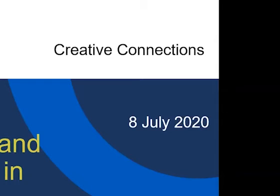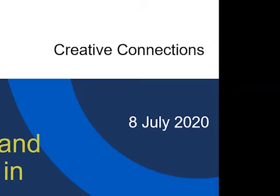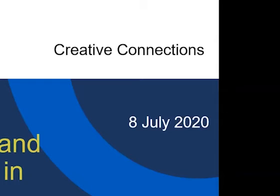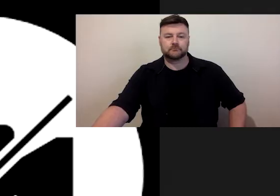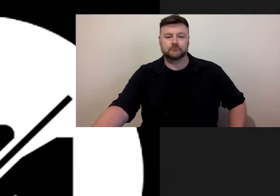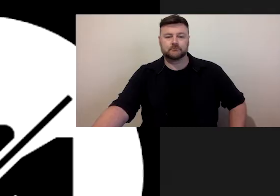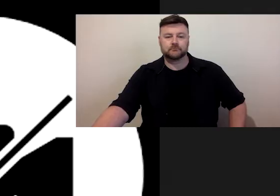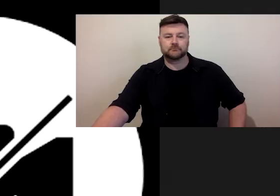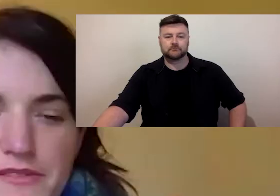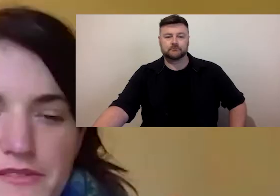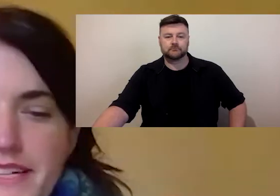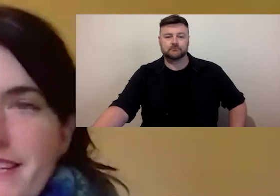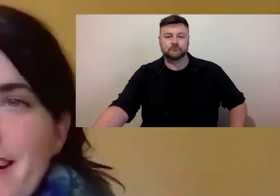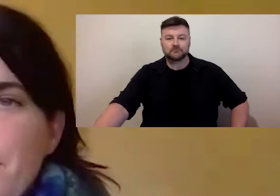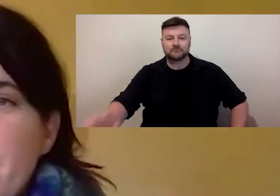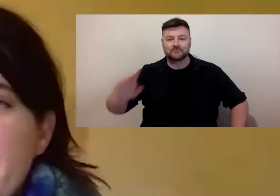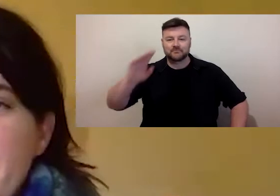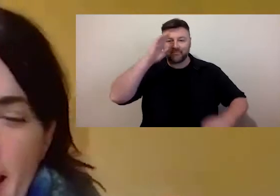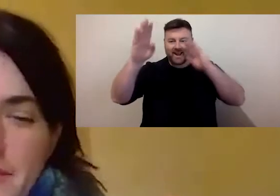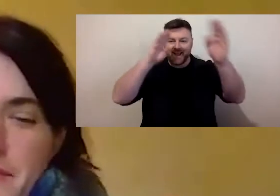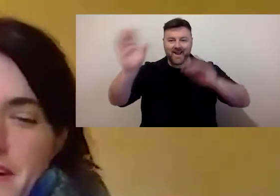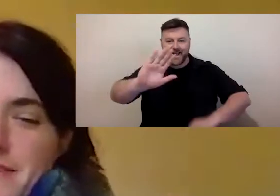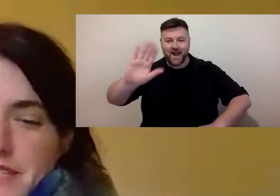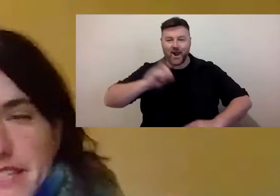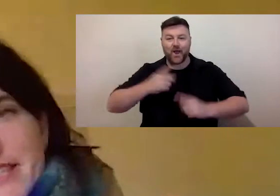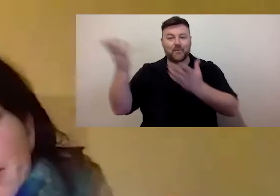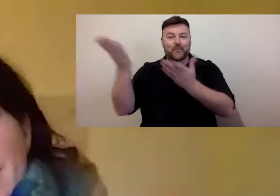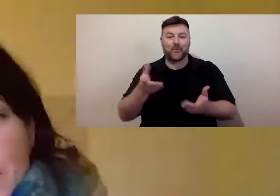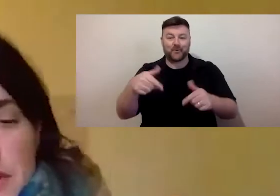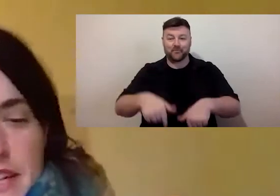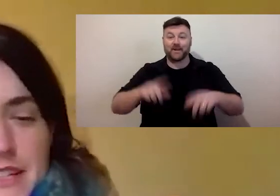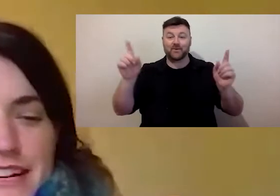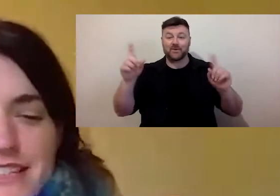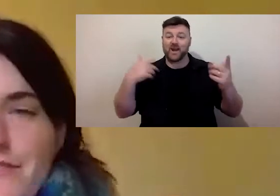Hello, everyone, and welcome to today's webinar, which is actually more of an